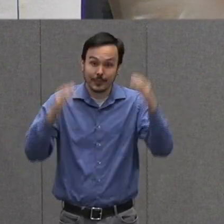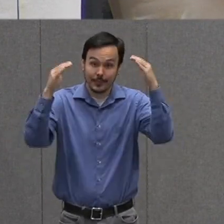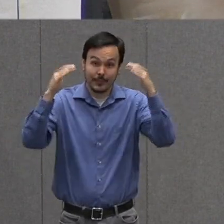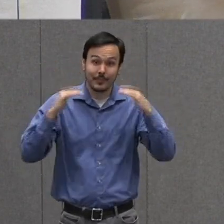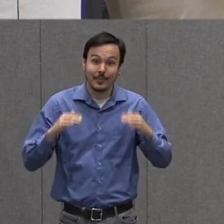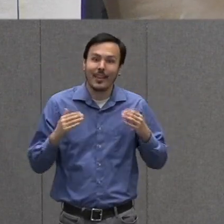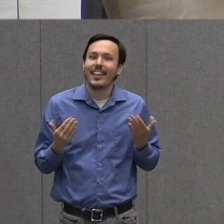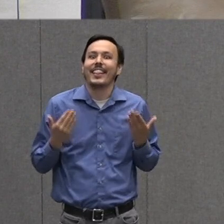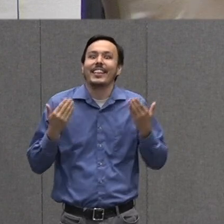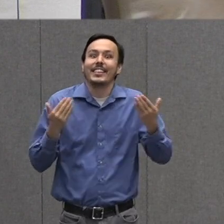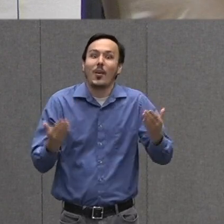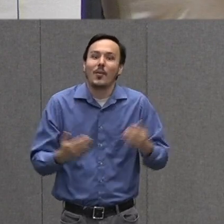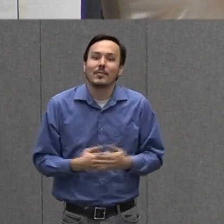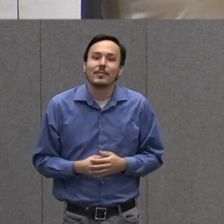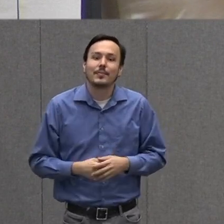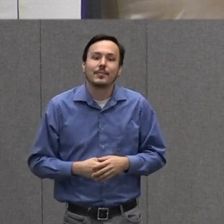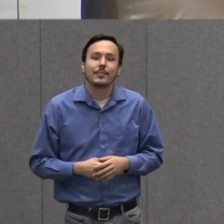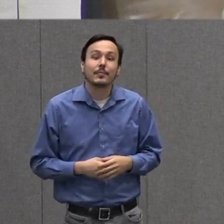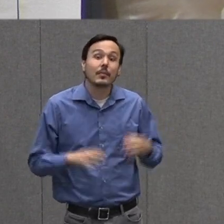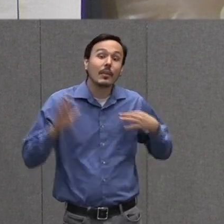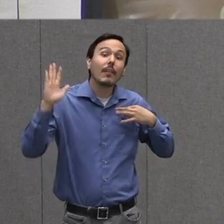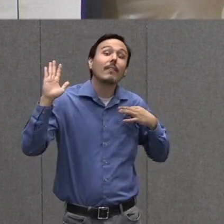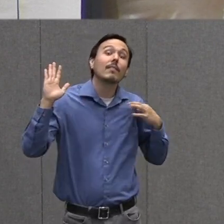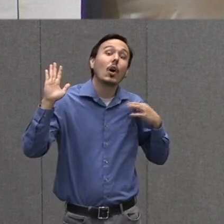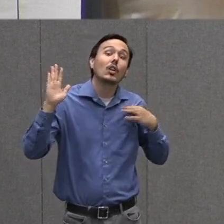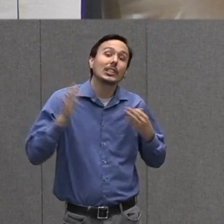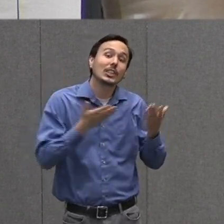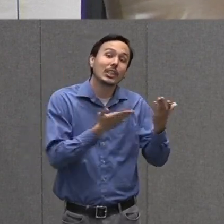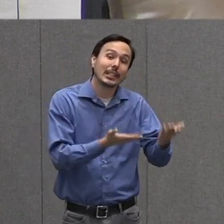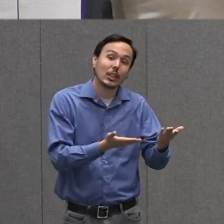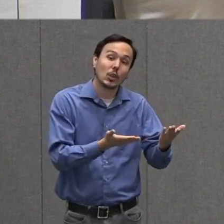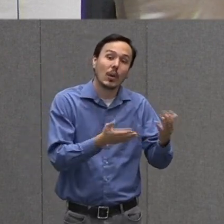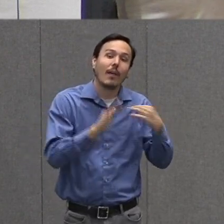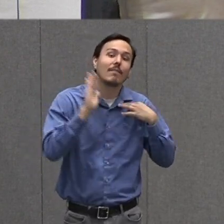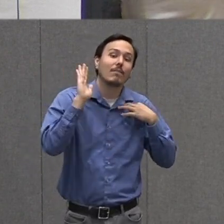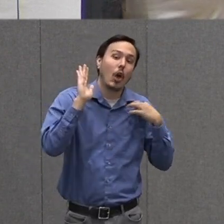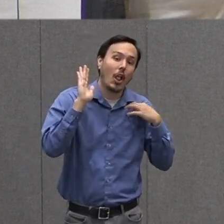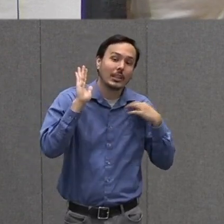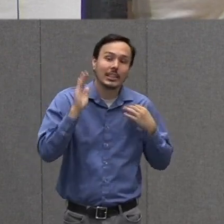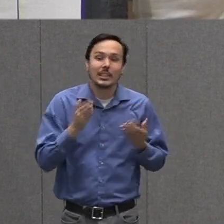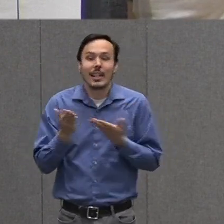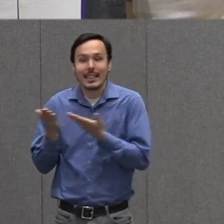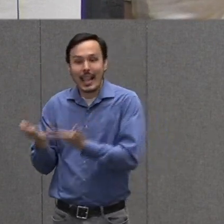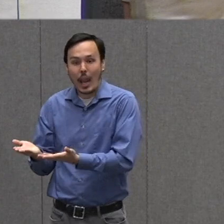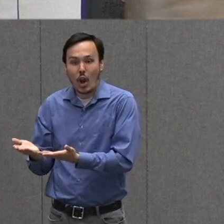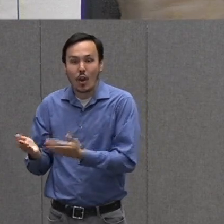Here we go. Volunteers here, volunteers there,